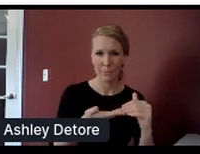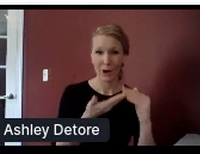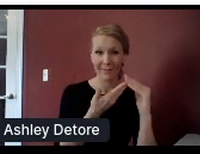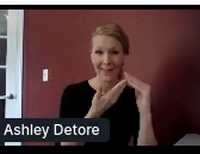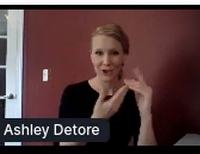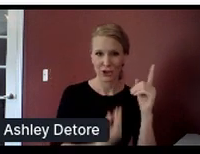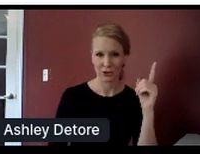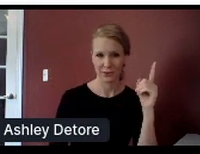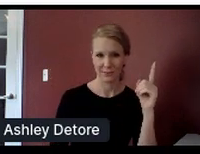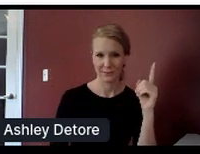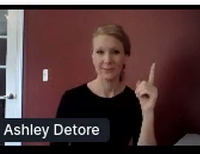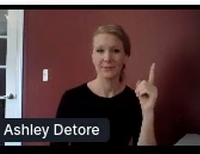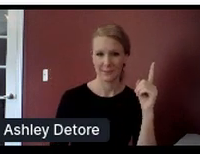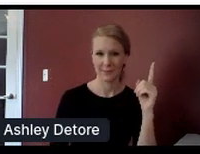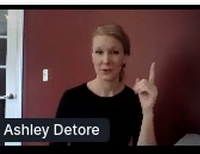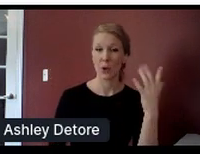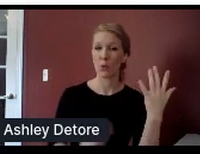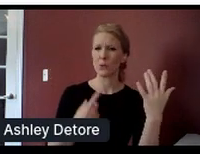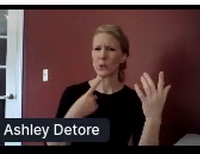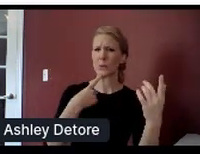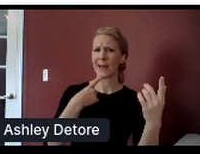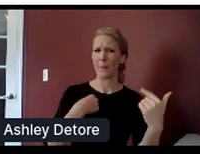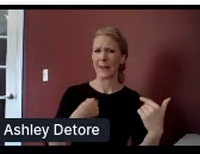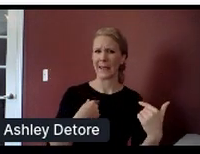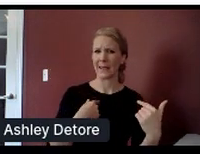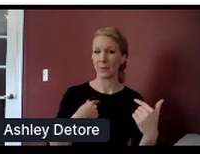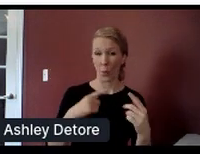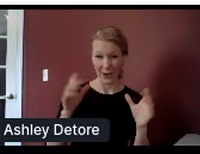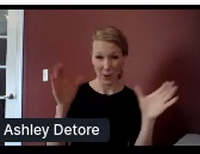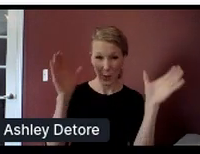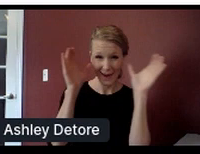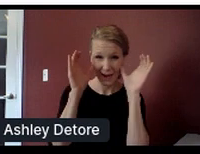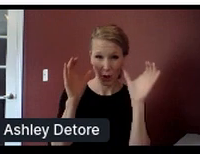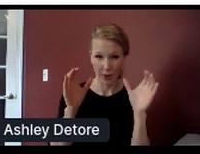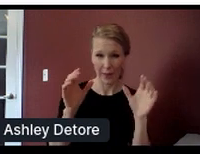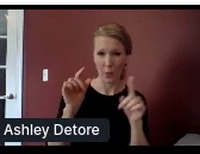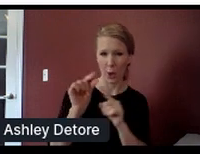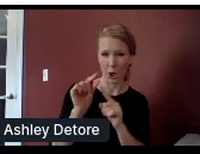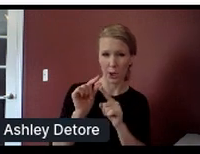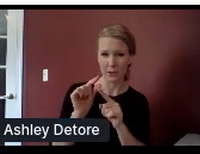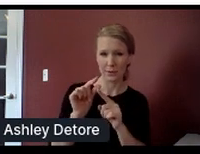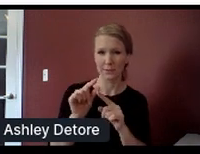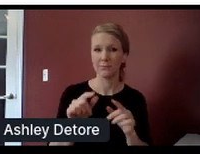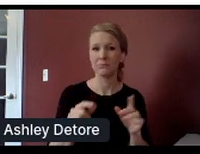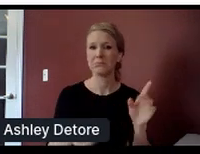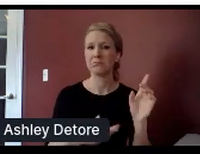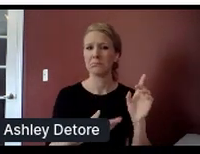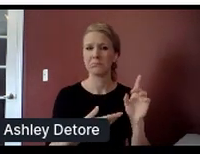when I hear "privilege," what do I think of? When I hear the word, "privilege," what do I think about?